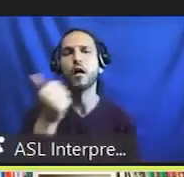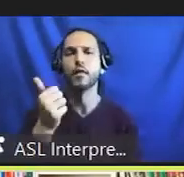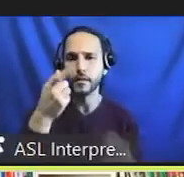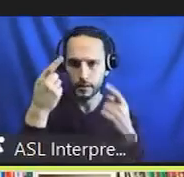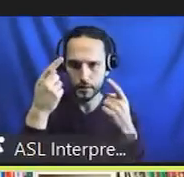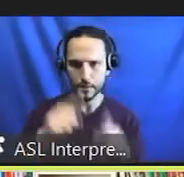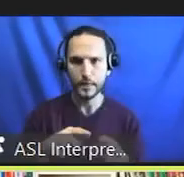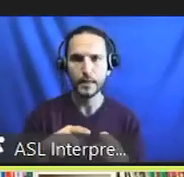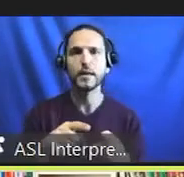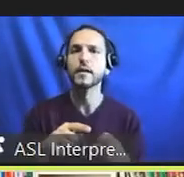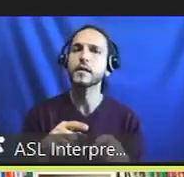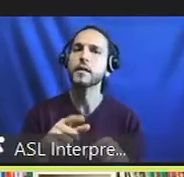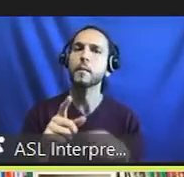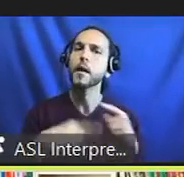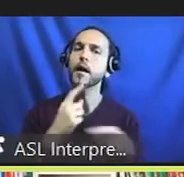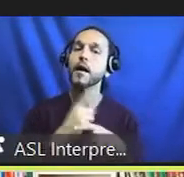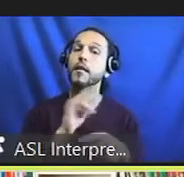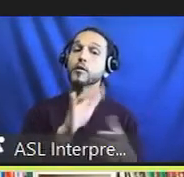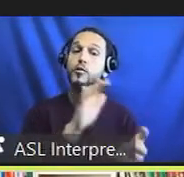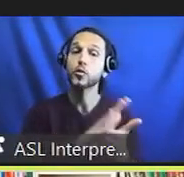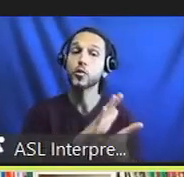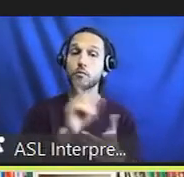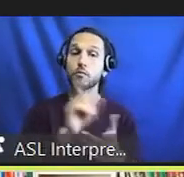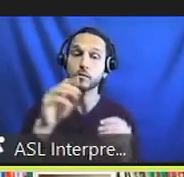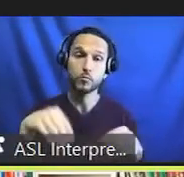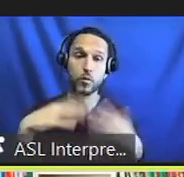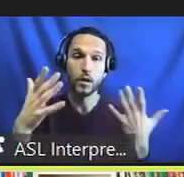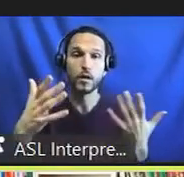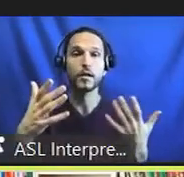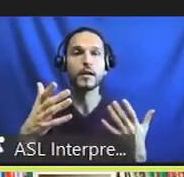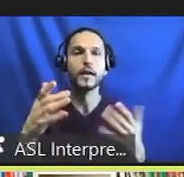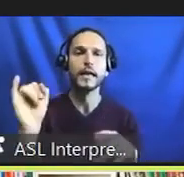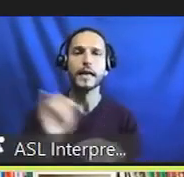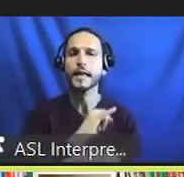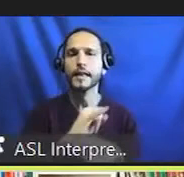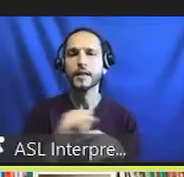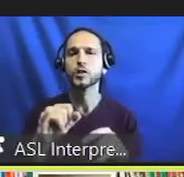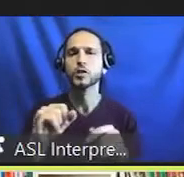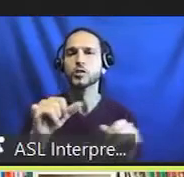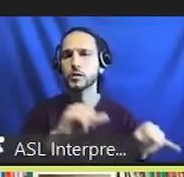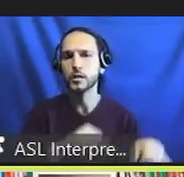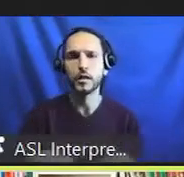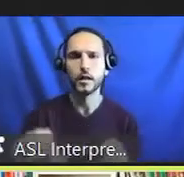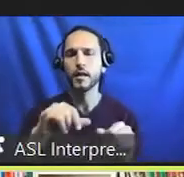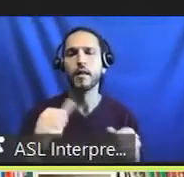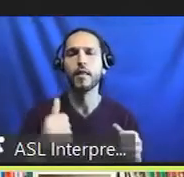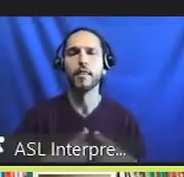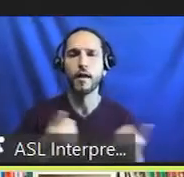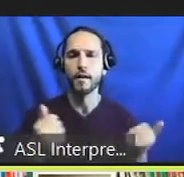specifies that the schools must provide what's called industry-standard live captioning